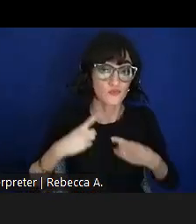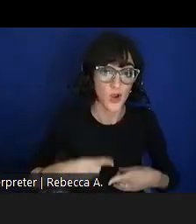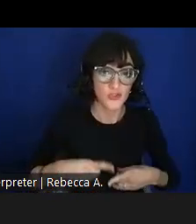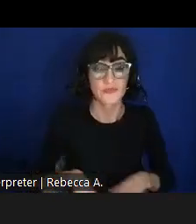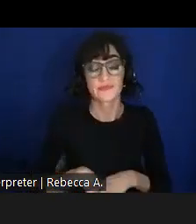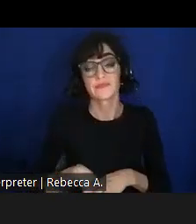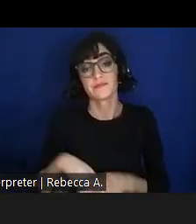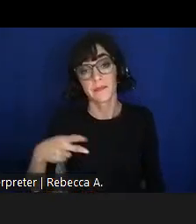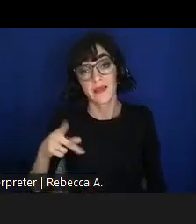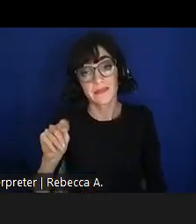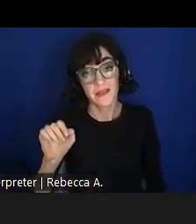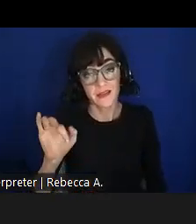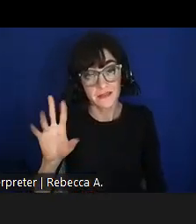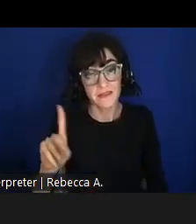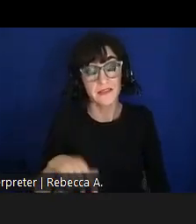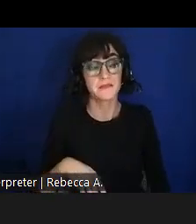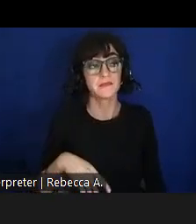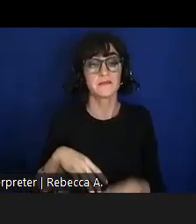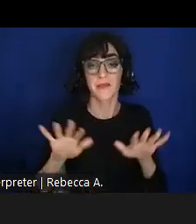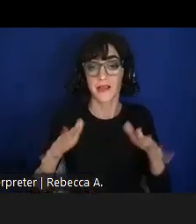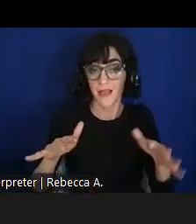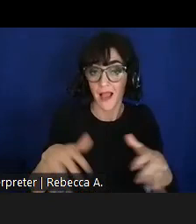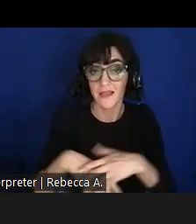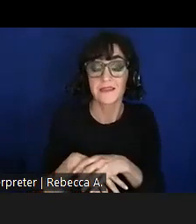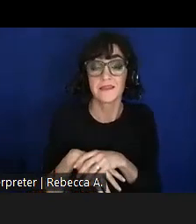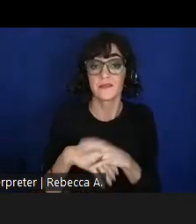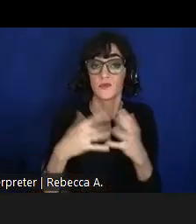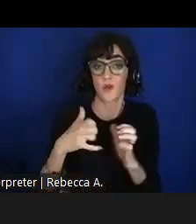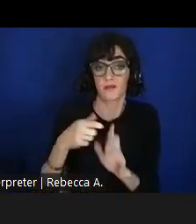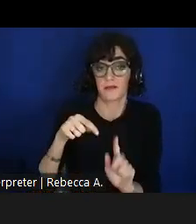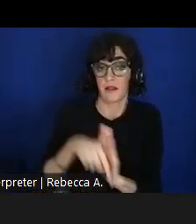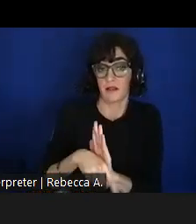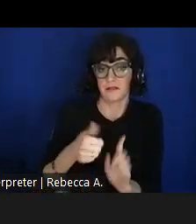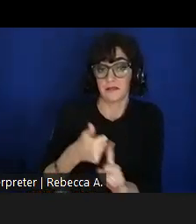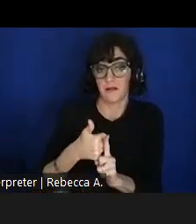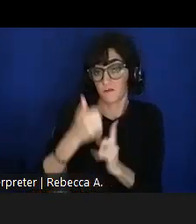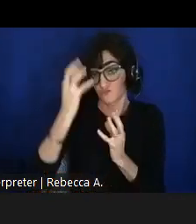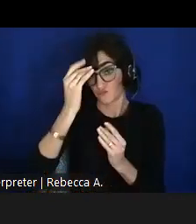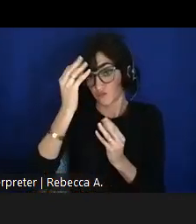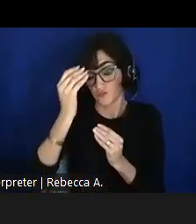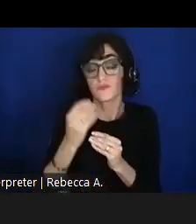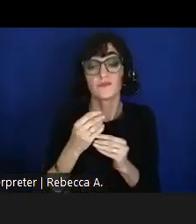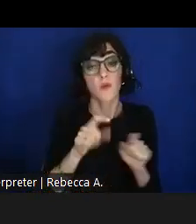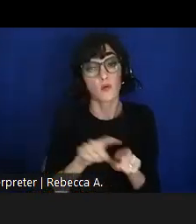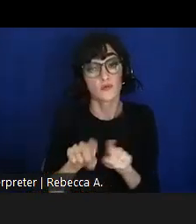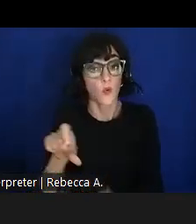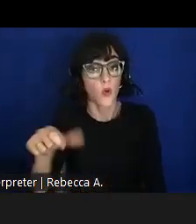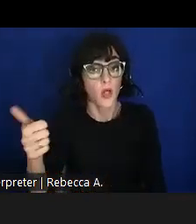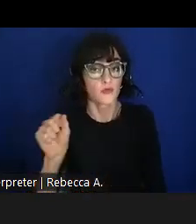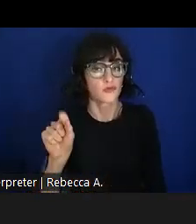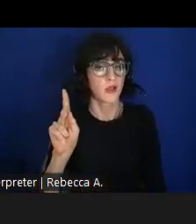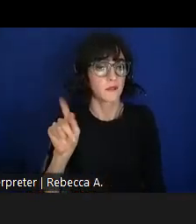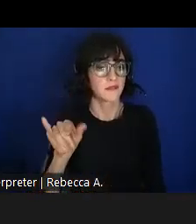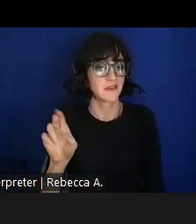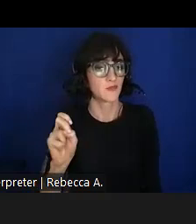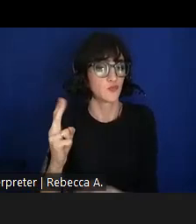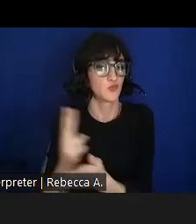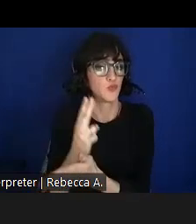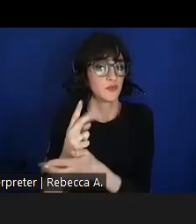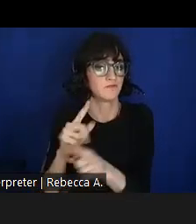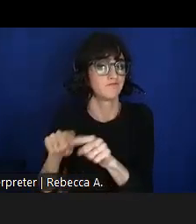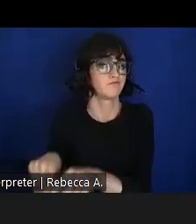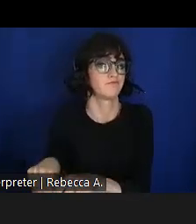anxiety disorder, suicidality, as well as substance use so you see some of the um the